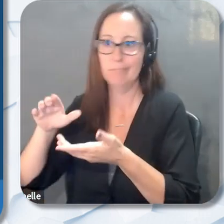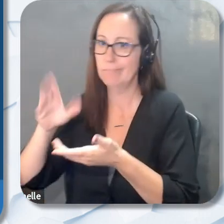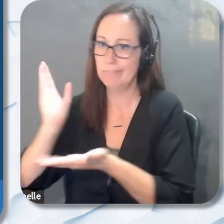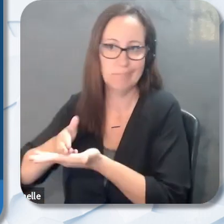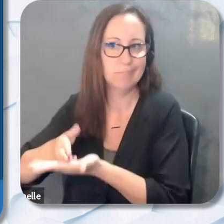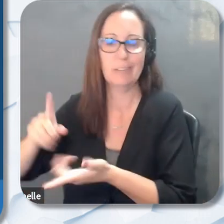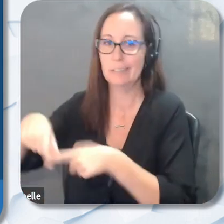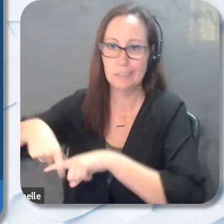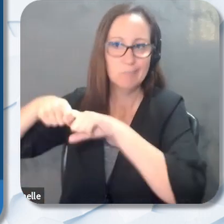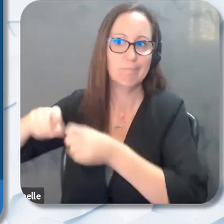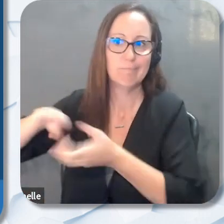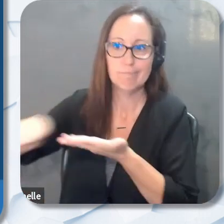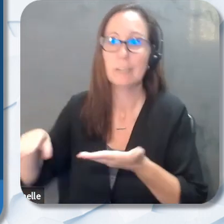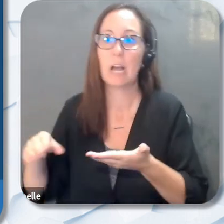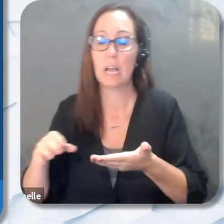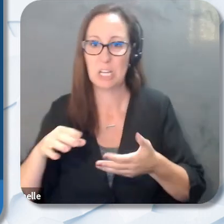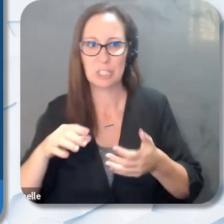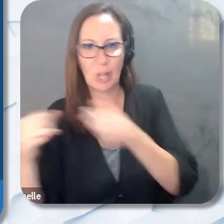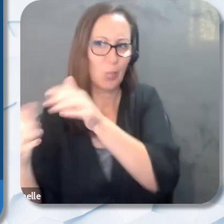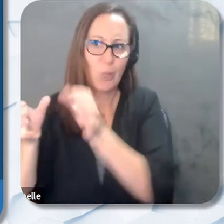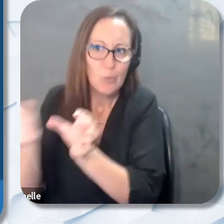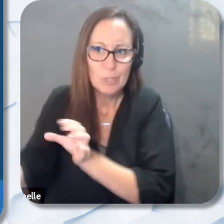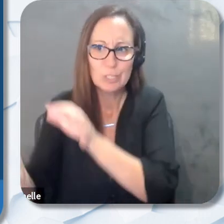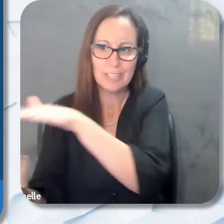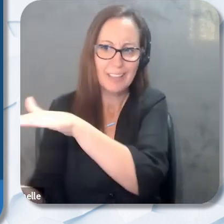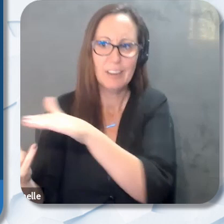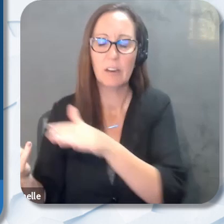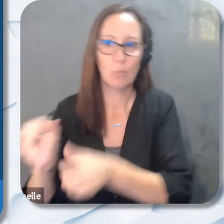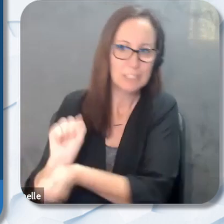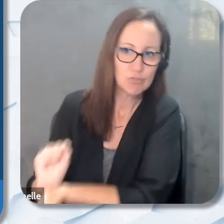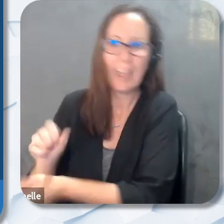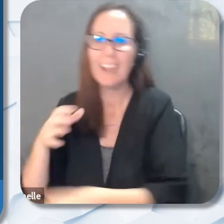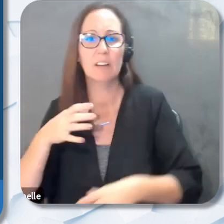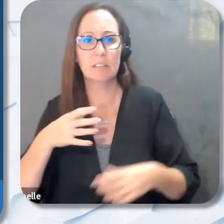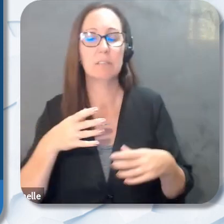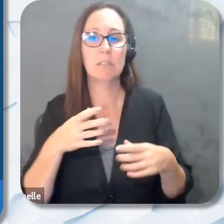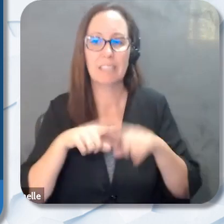seclusion and restraint and other racist exclusionary discipline practices. And finally,